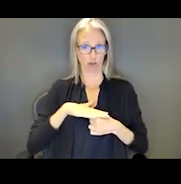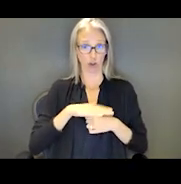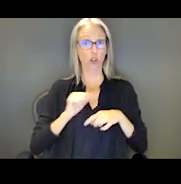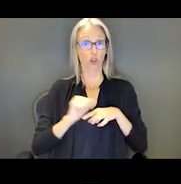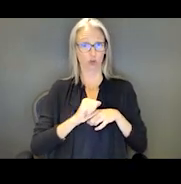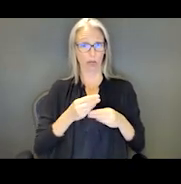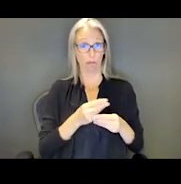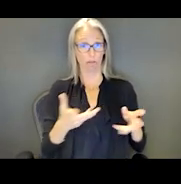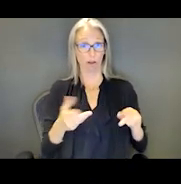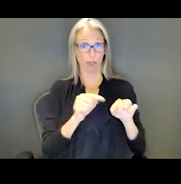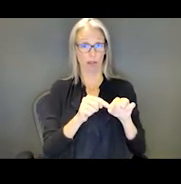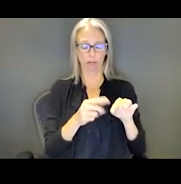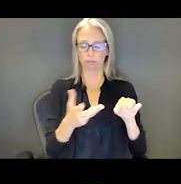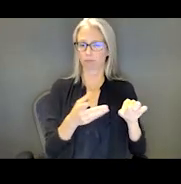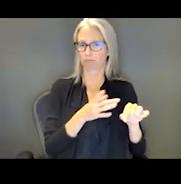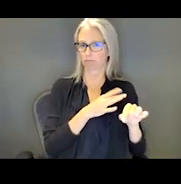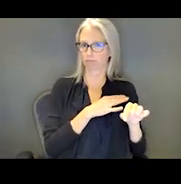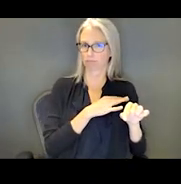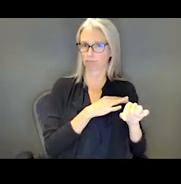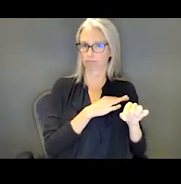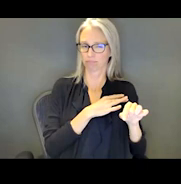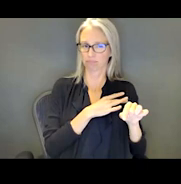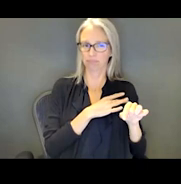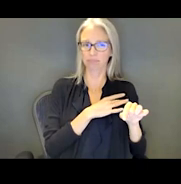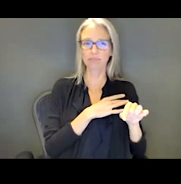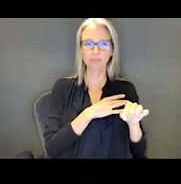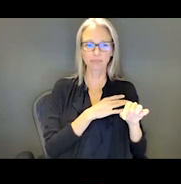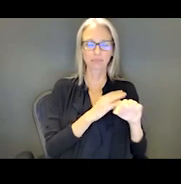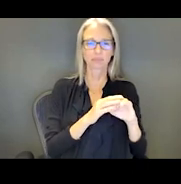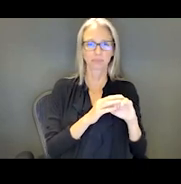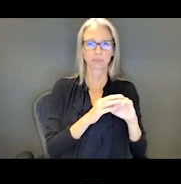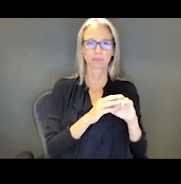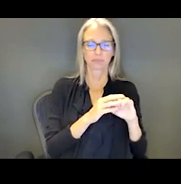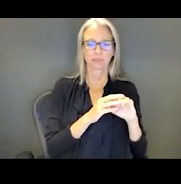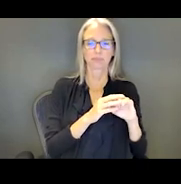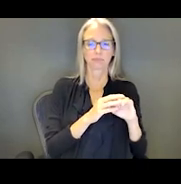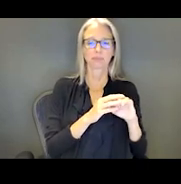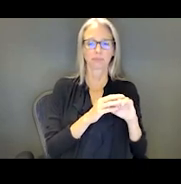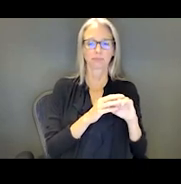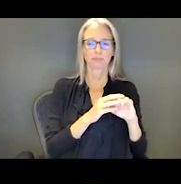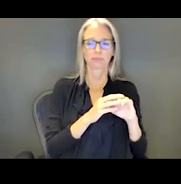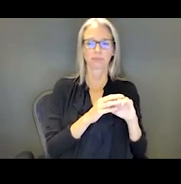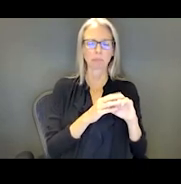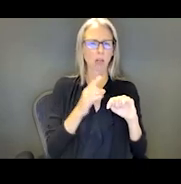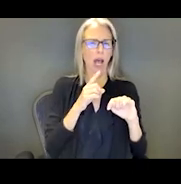as well, that the people who were going to be implementing the upgrades and the and the